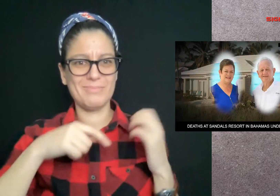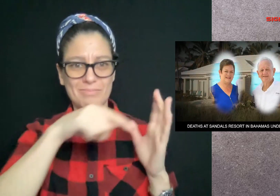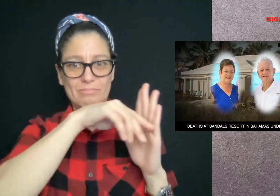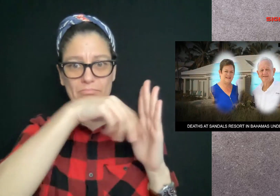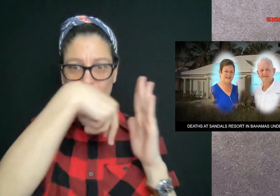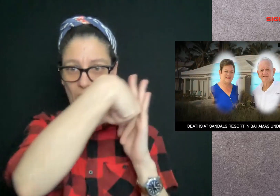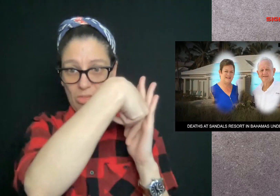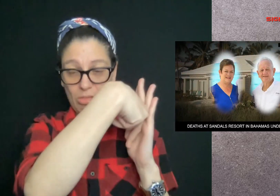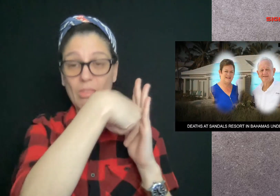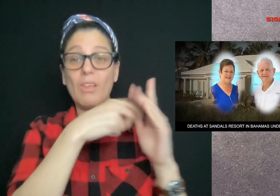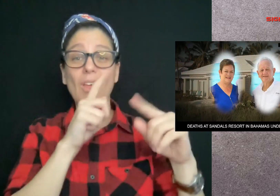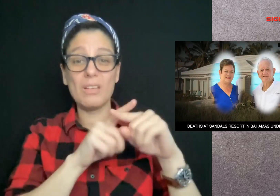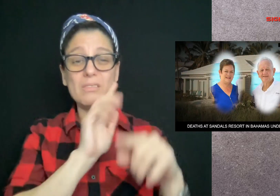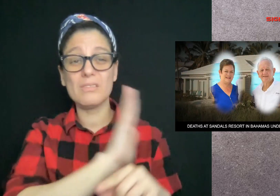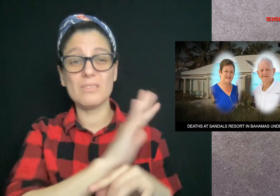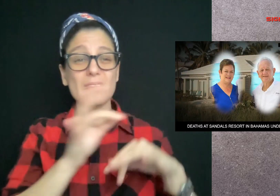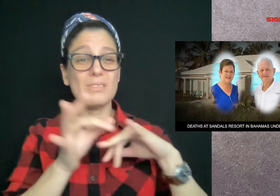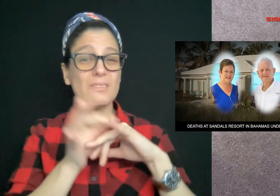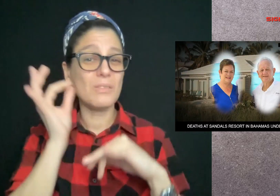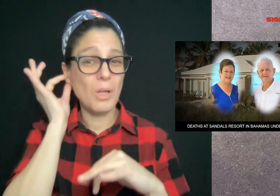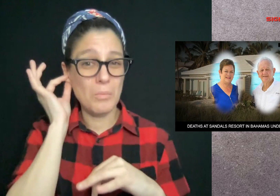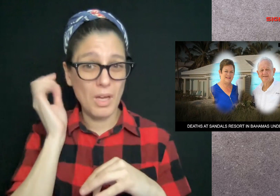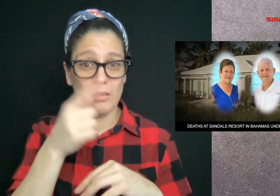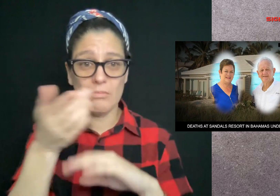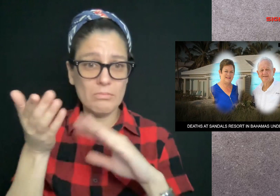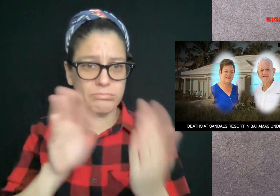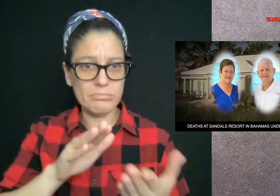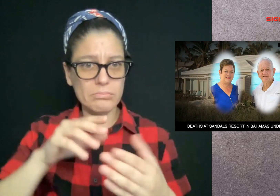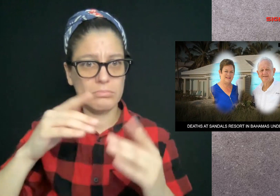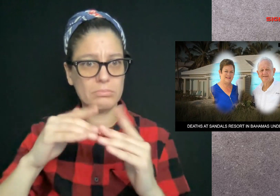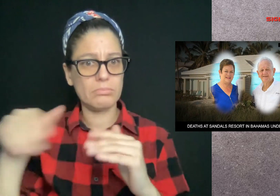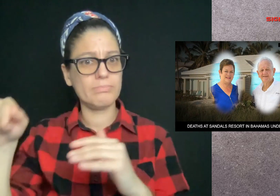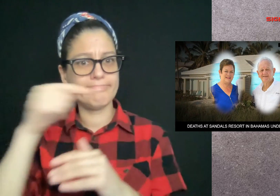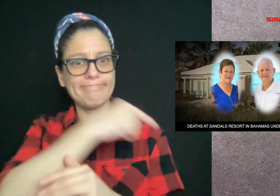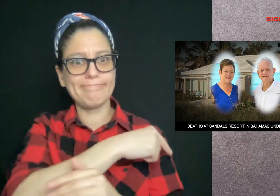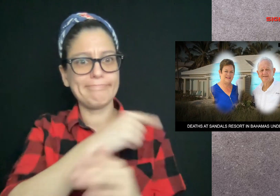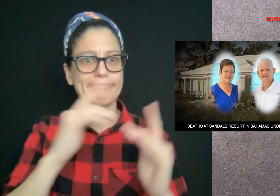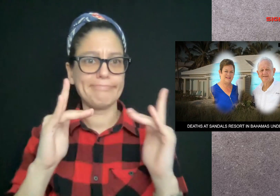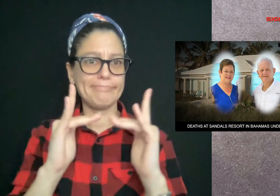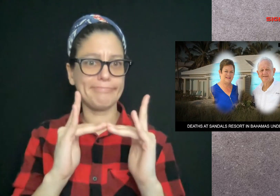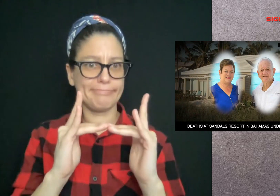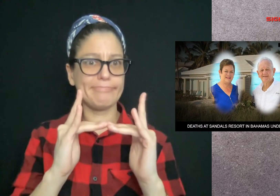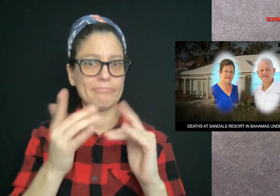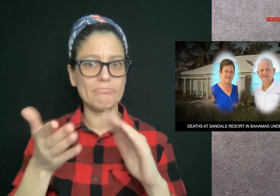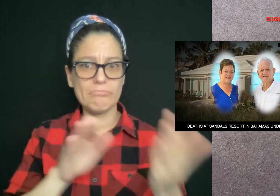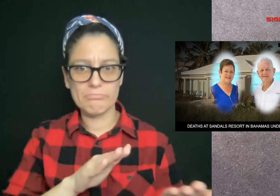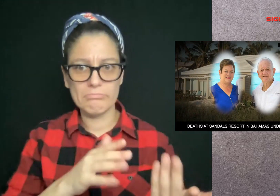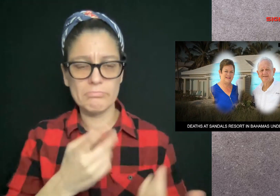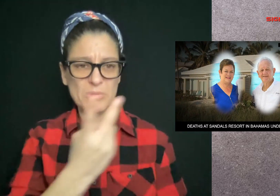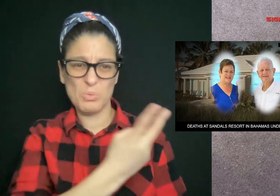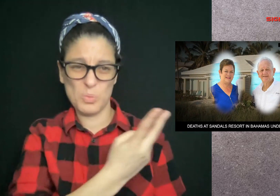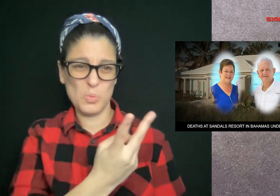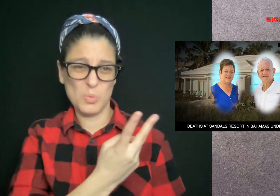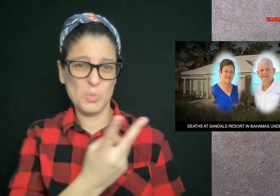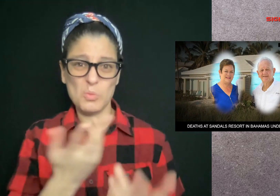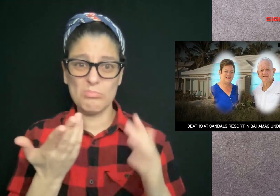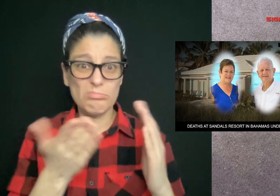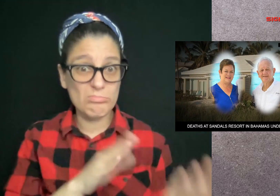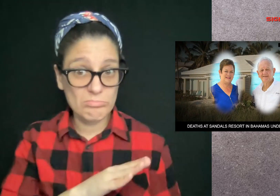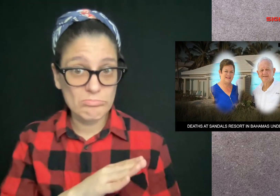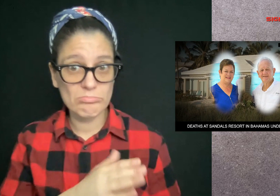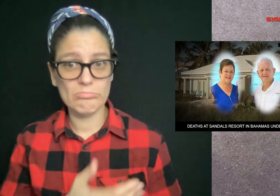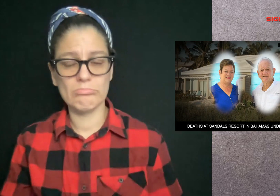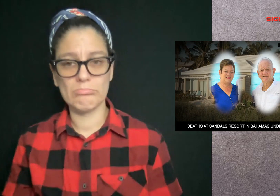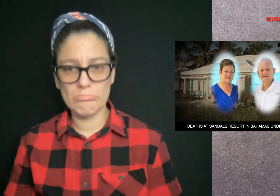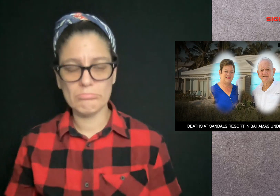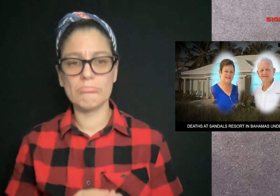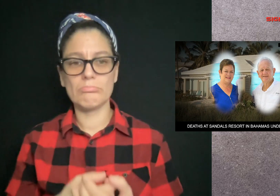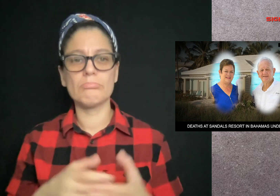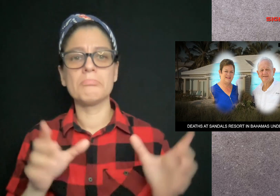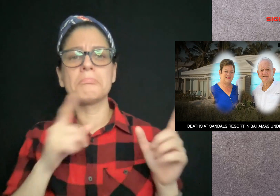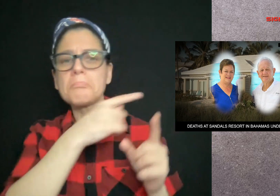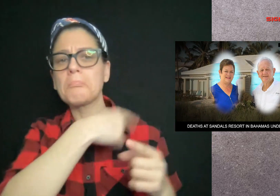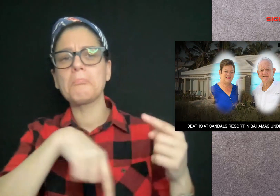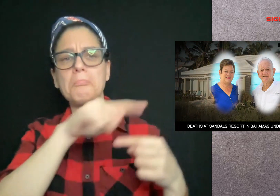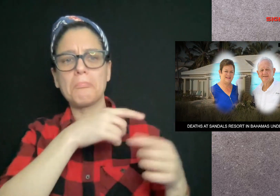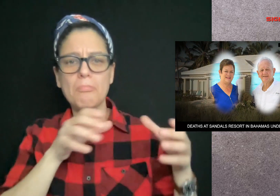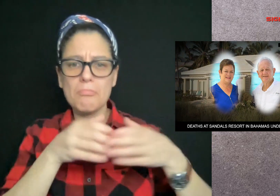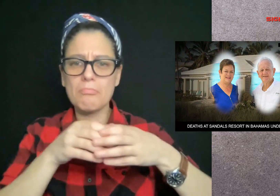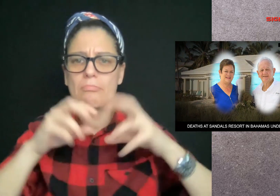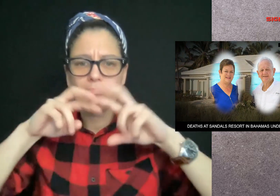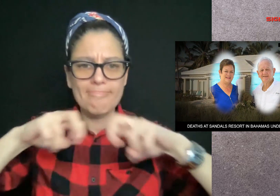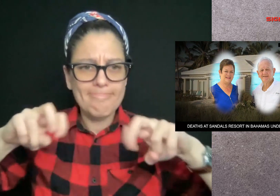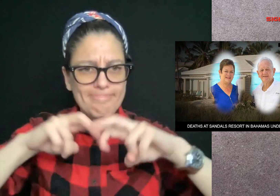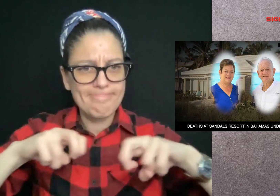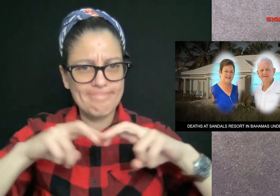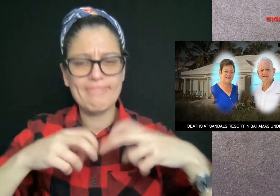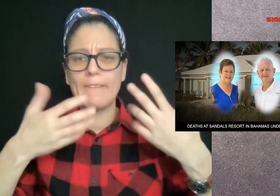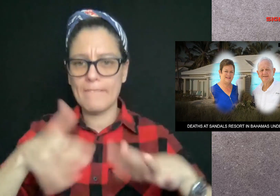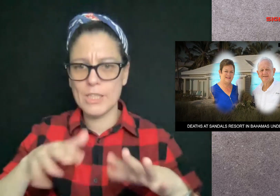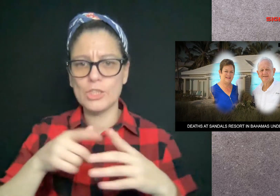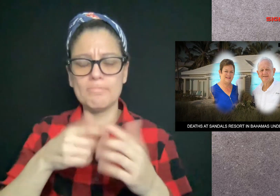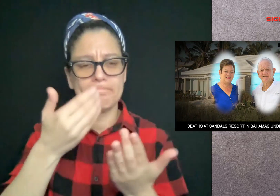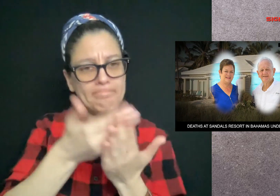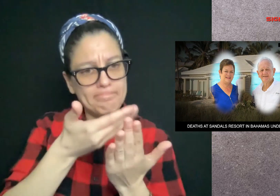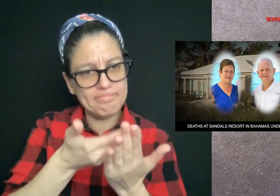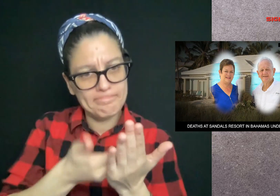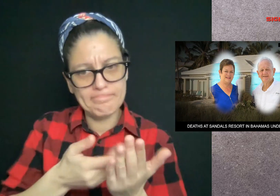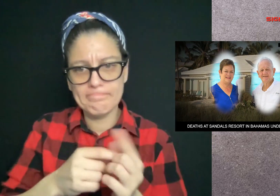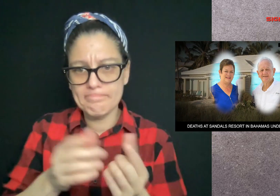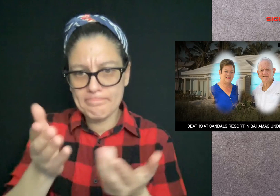bathroom wall and his wife in bed both were dead